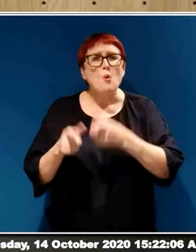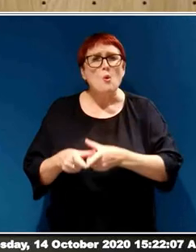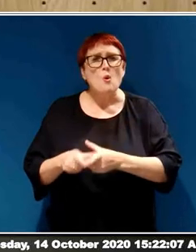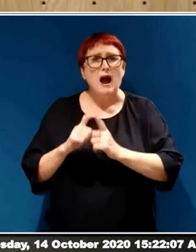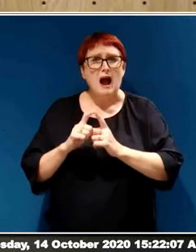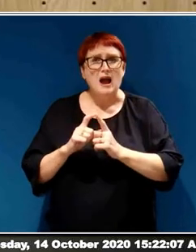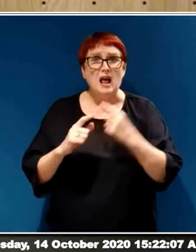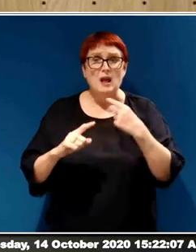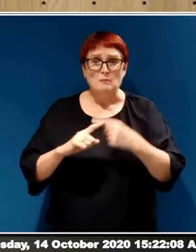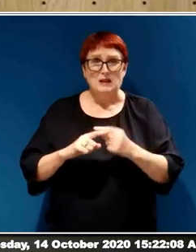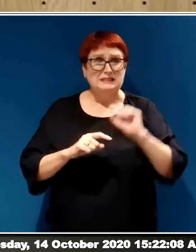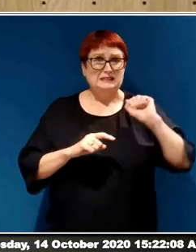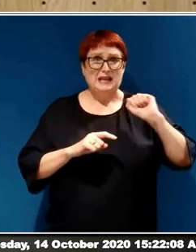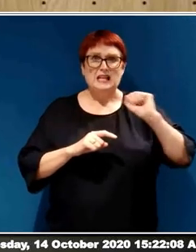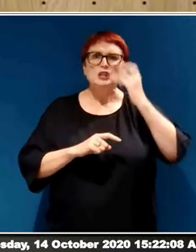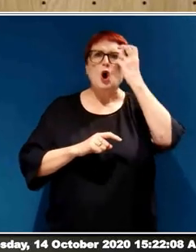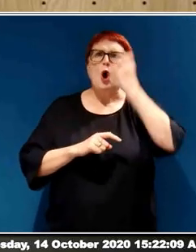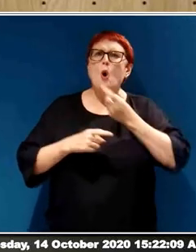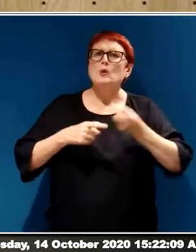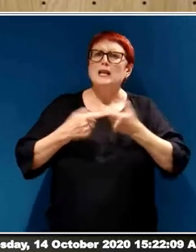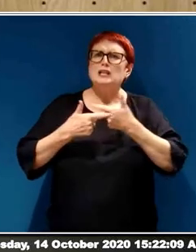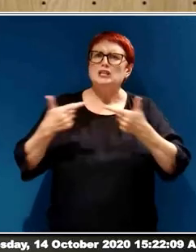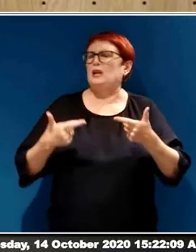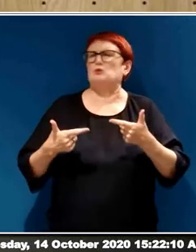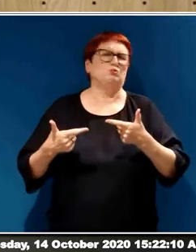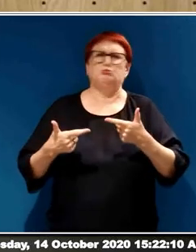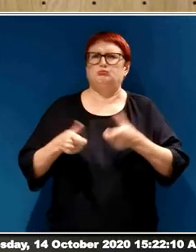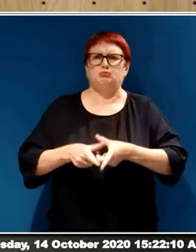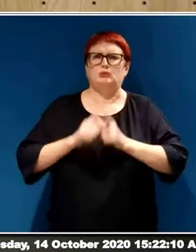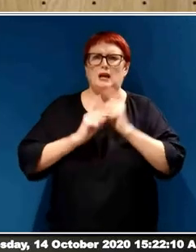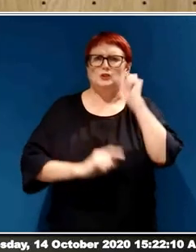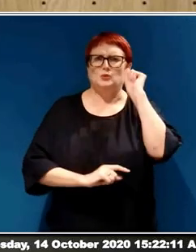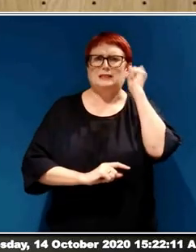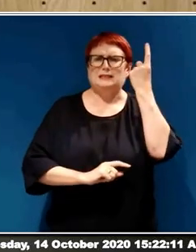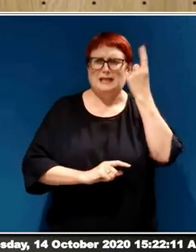But when we break down stories like that, and we understand that themes such